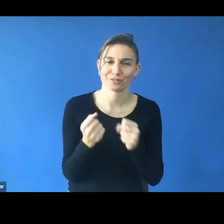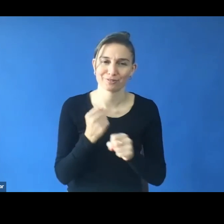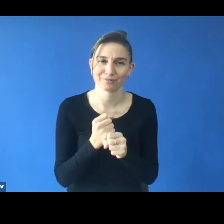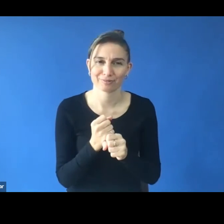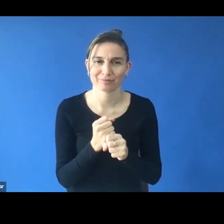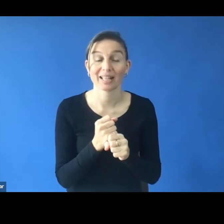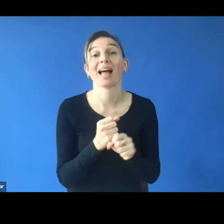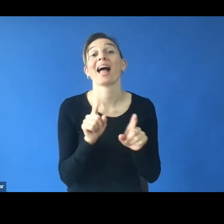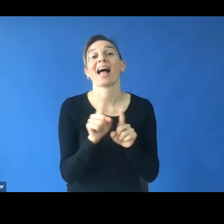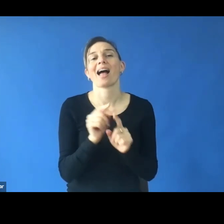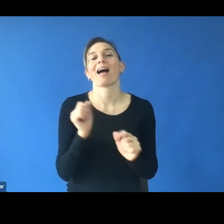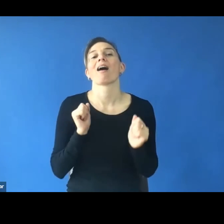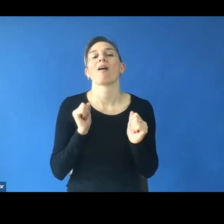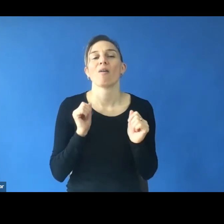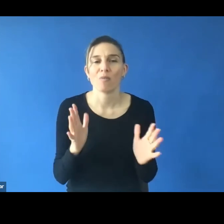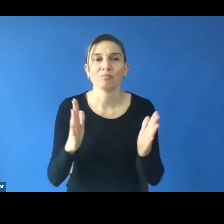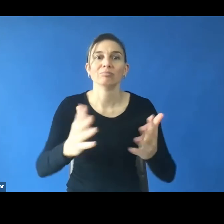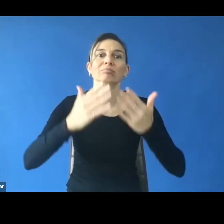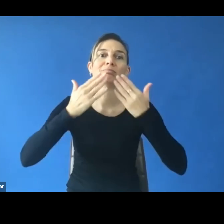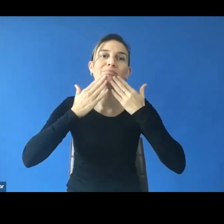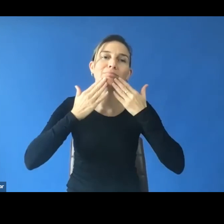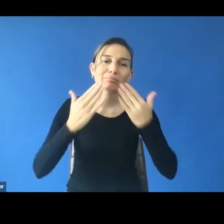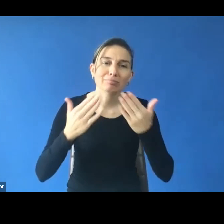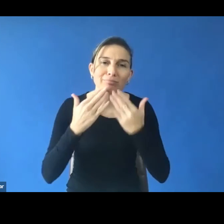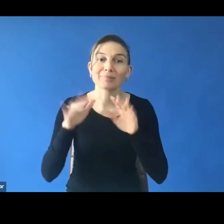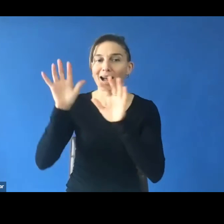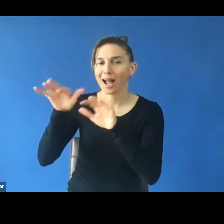And of course a huge thank you to the captioner and interpreters.